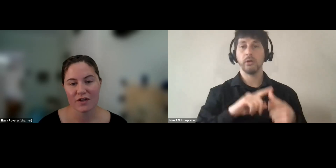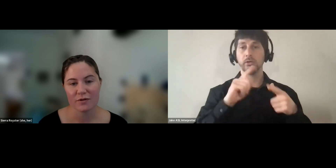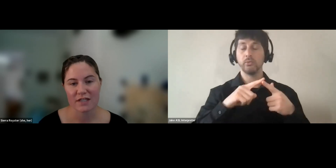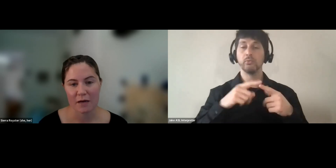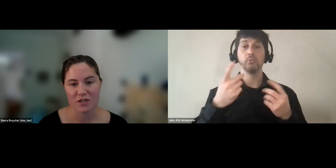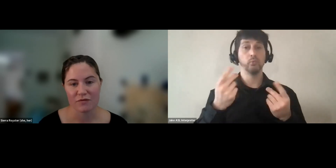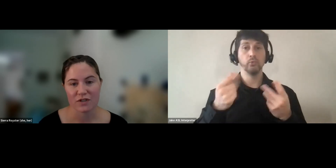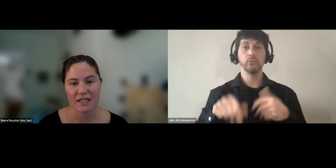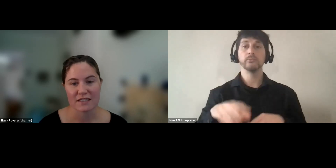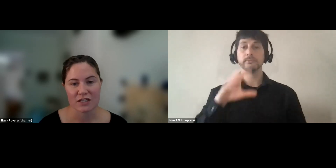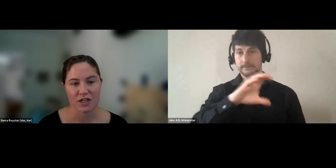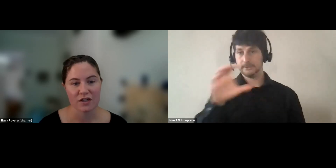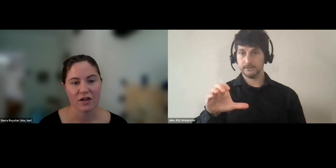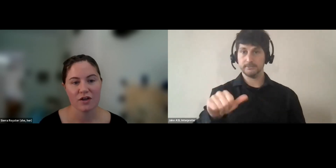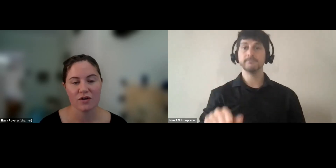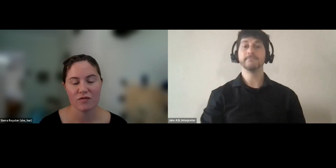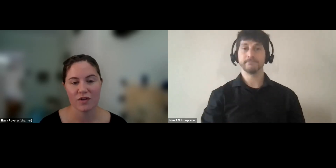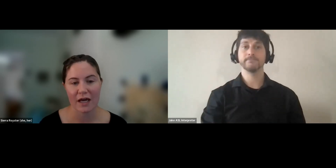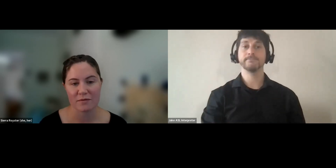First, when you scroll over the screen, a menu bar should pop up, depending on what device you are on, you can find that menu bar at the top or at the bottom of the screen.